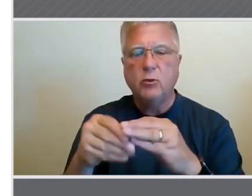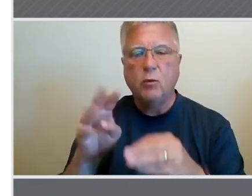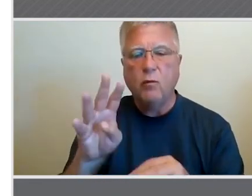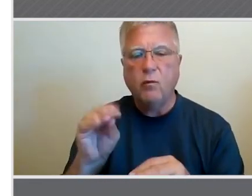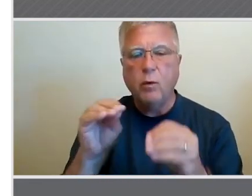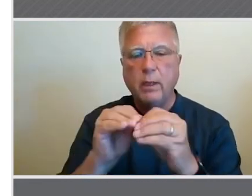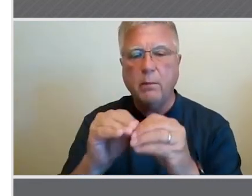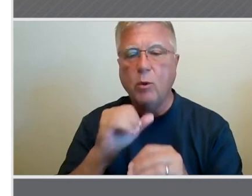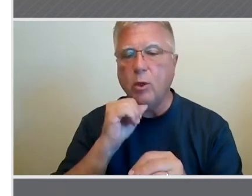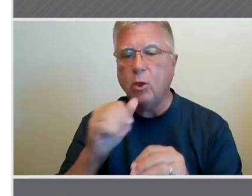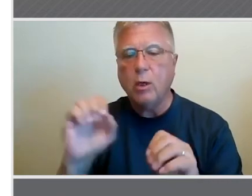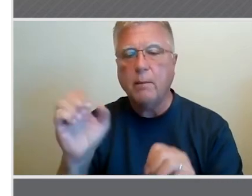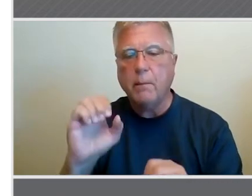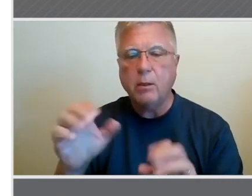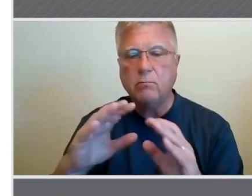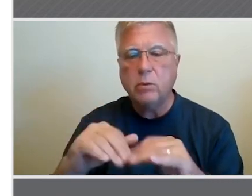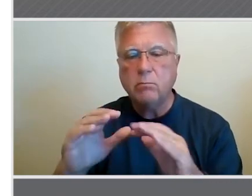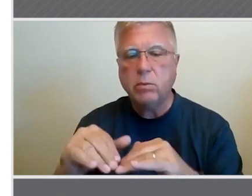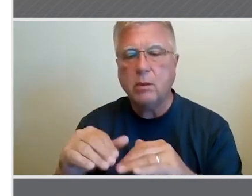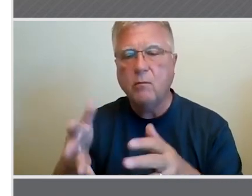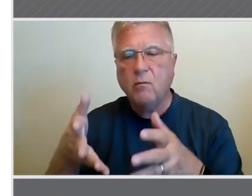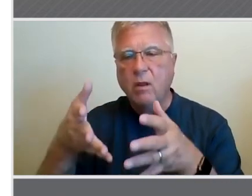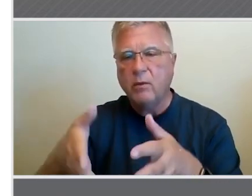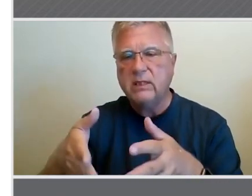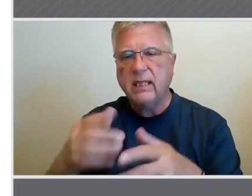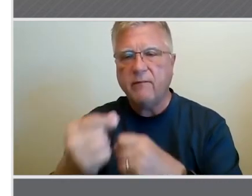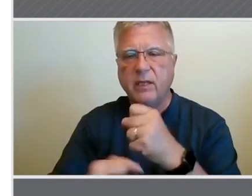the year with those 20 $20.